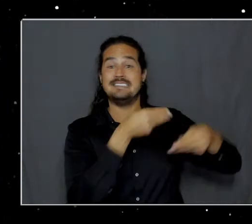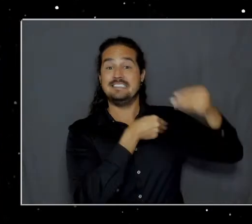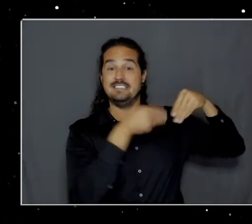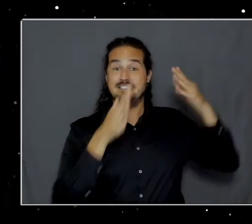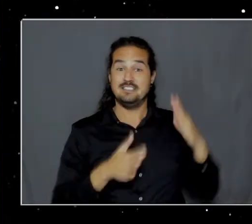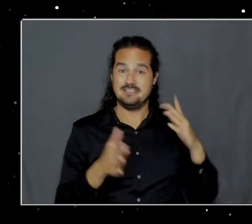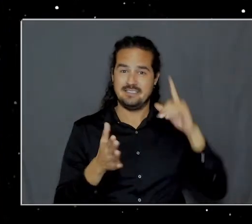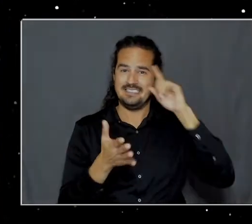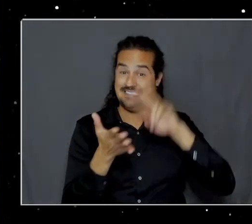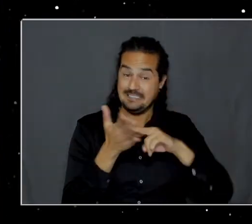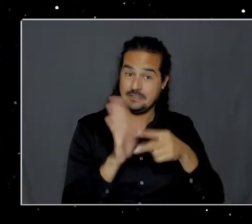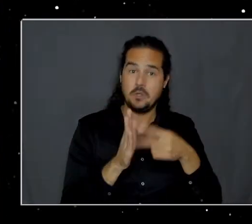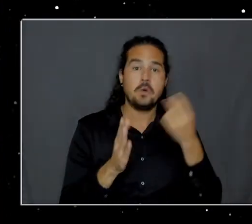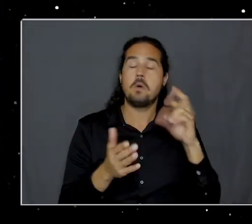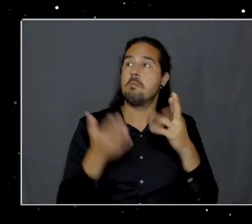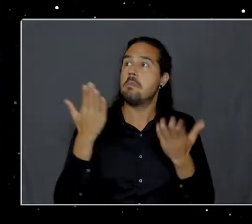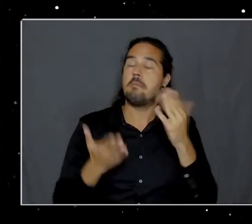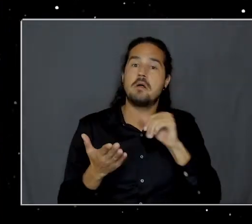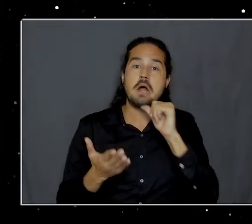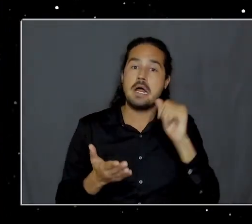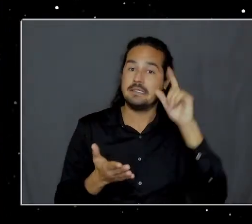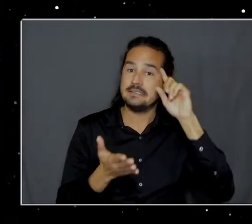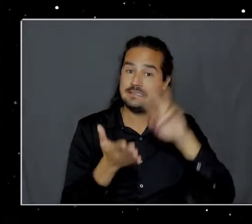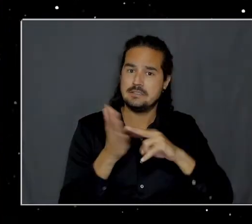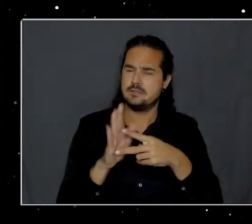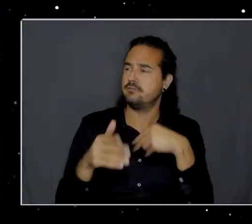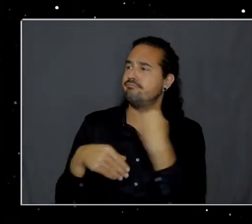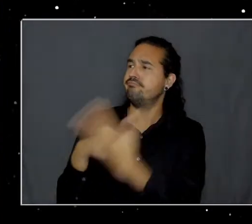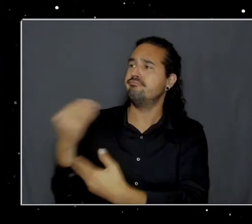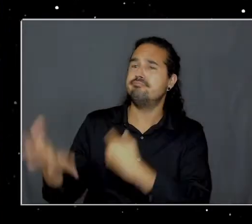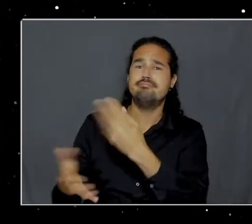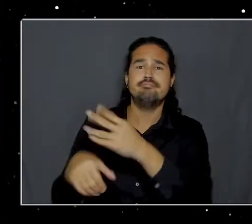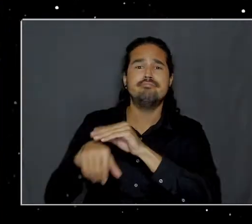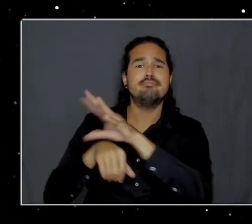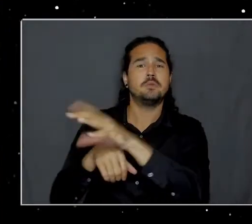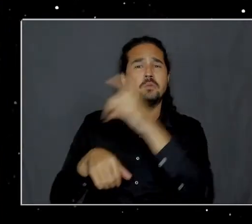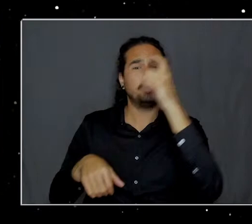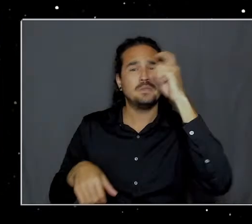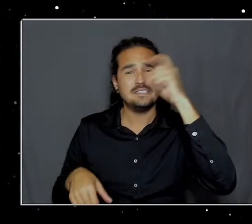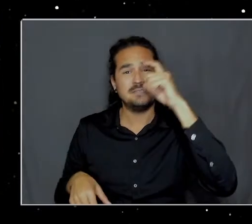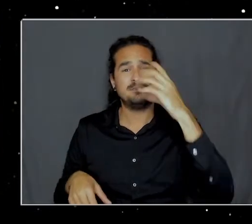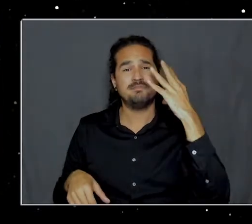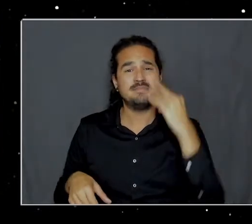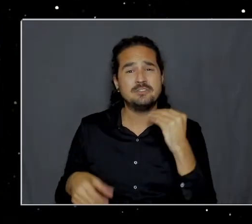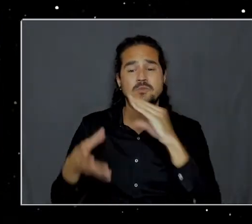PEERS, COMMUNITY MEMBERS, ELDERS, AND ANCESTORS WHO EITHER INTENTIONALLY OR UNKNOWINGLY TOOK THE TIME TO SHARE THEIR KNOWLEDGE, EXPERIENCES, AND